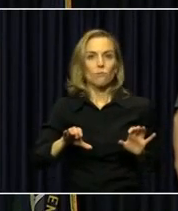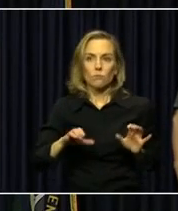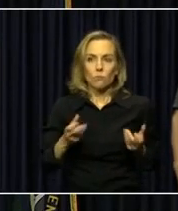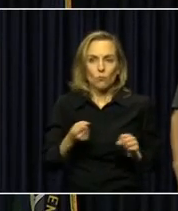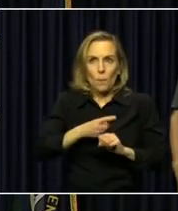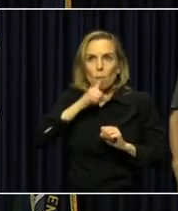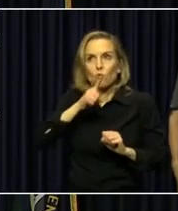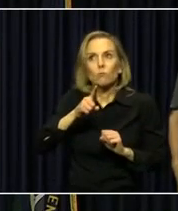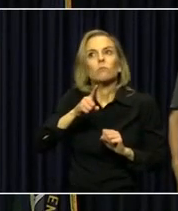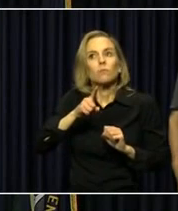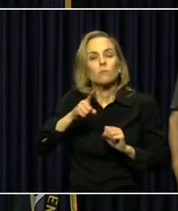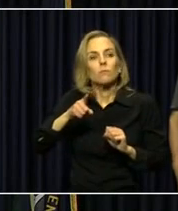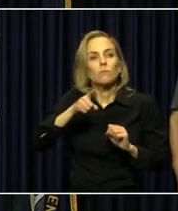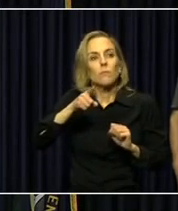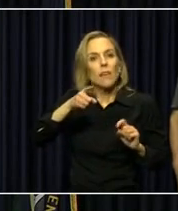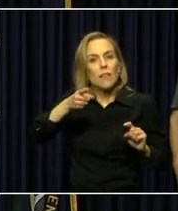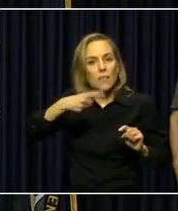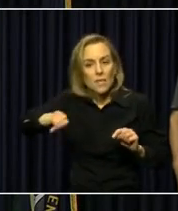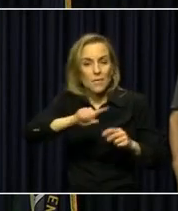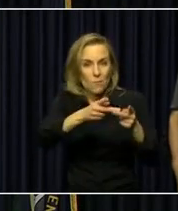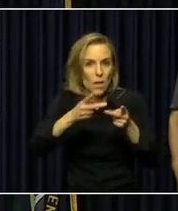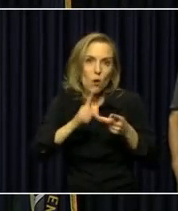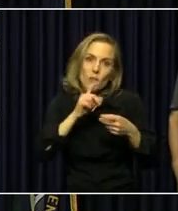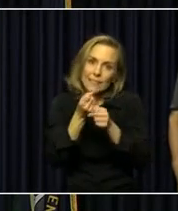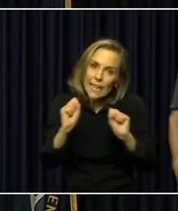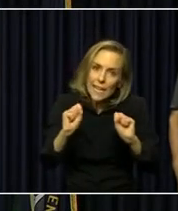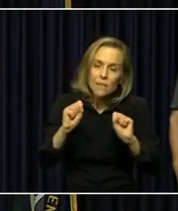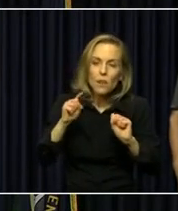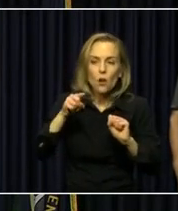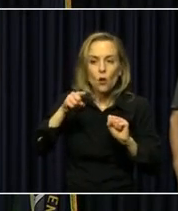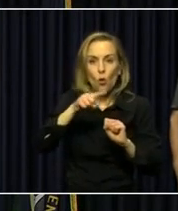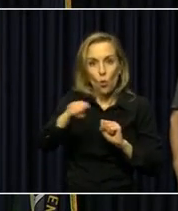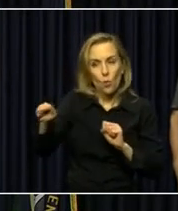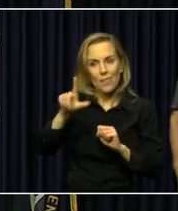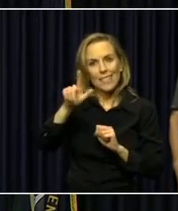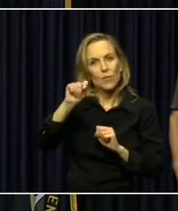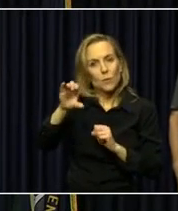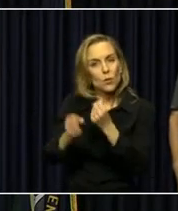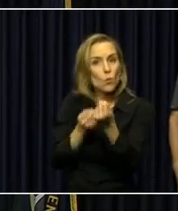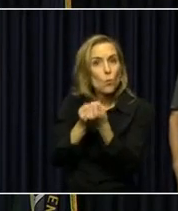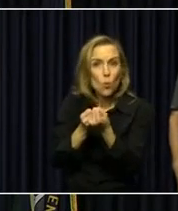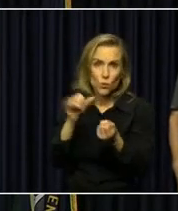IT'S PERSONAL TO DR. STACK, AND IT NEED TO BE PERSONAL TO EACH ONE OF US.